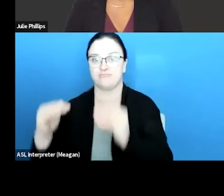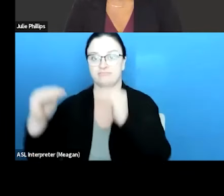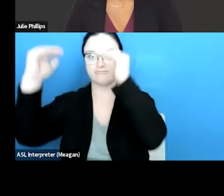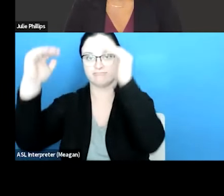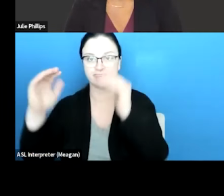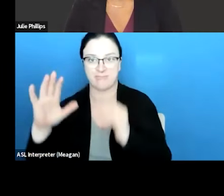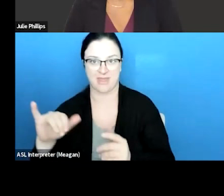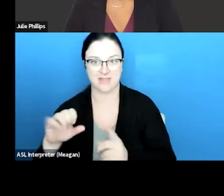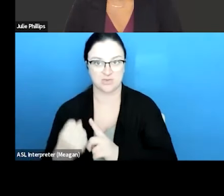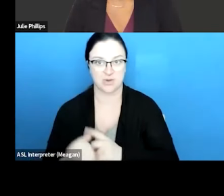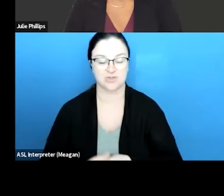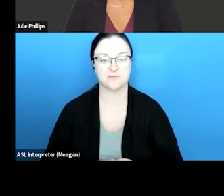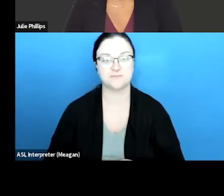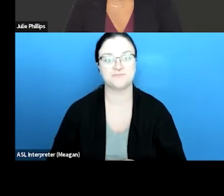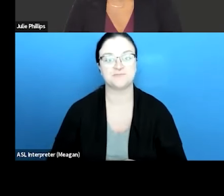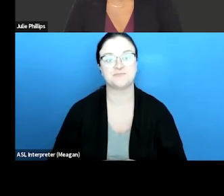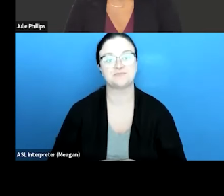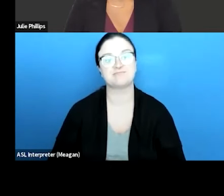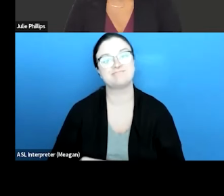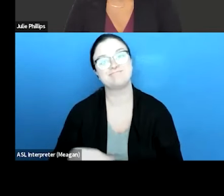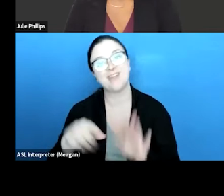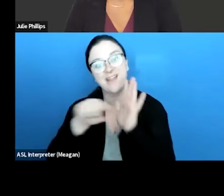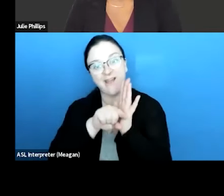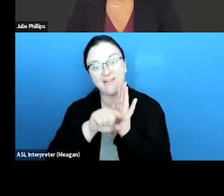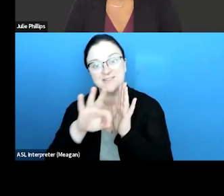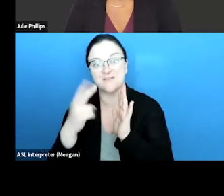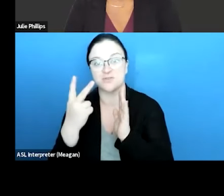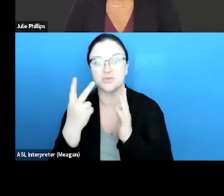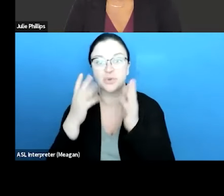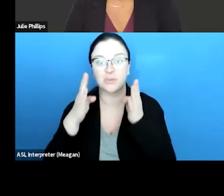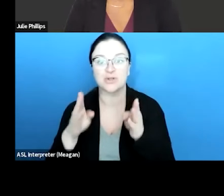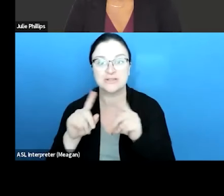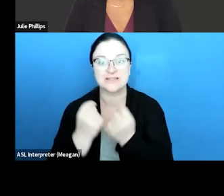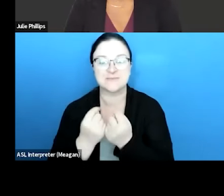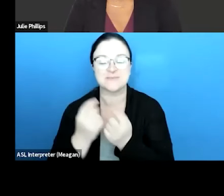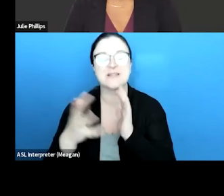The downsides of two-person teams is that sometimes it takes them longer to get there.